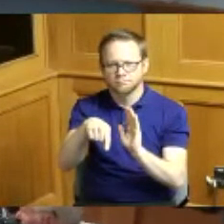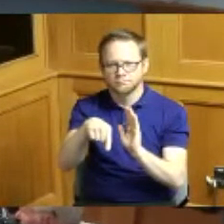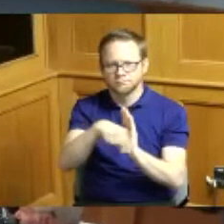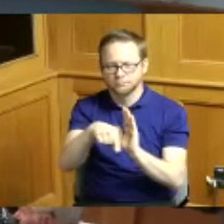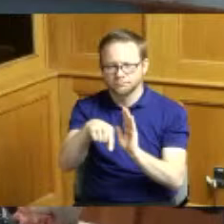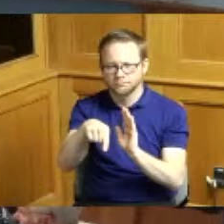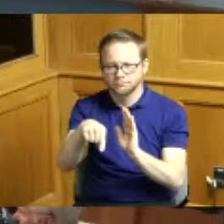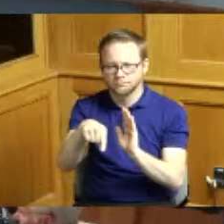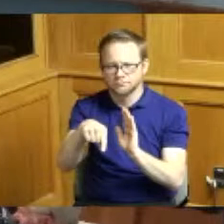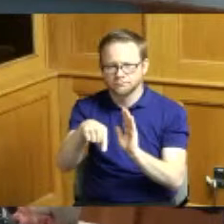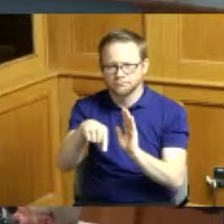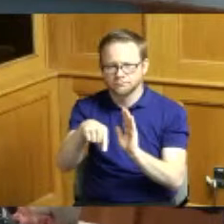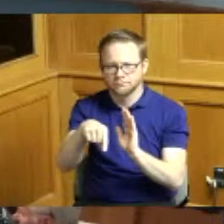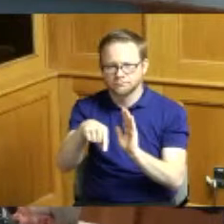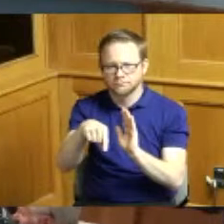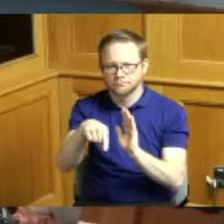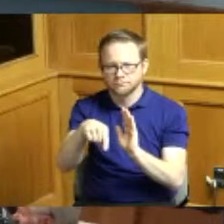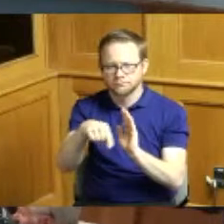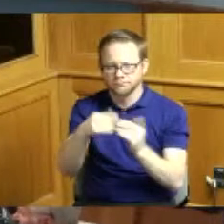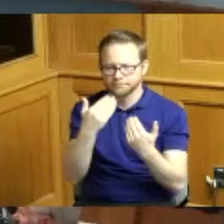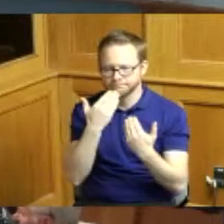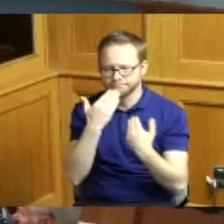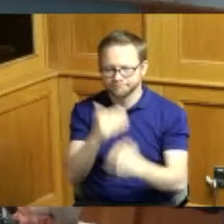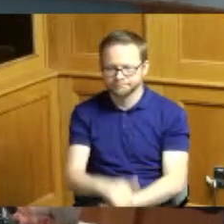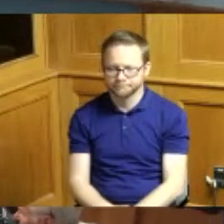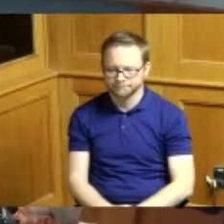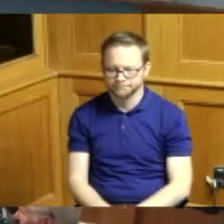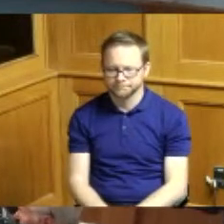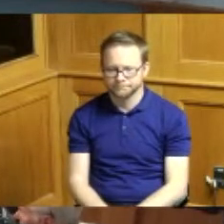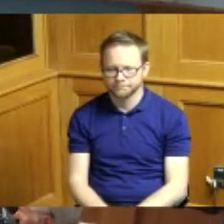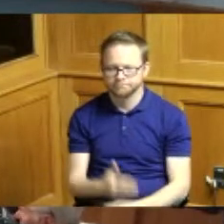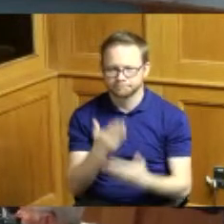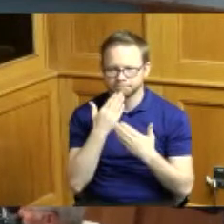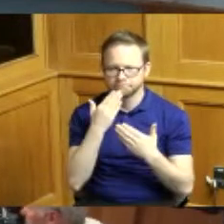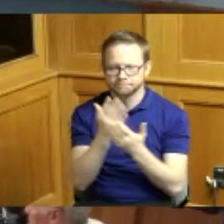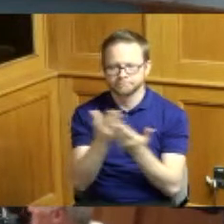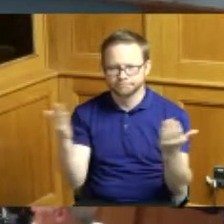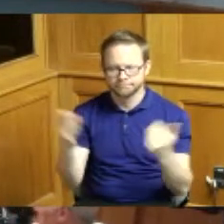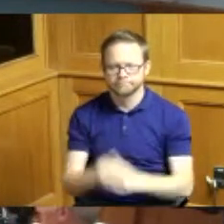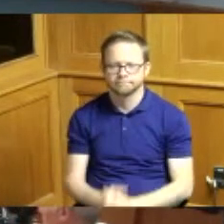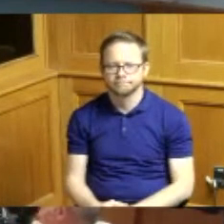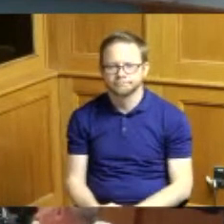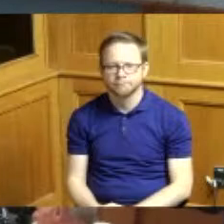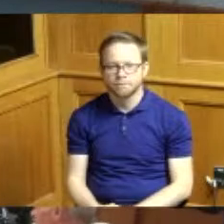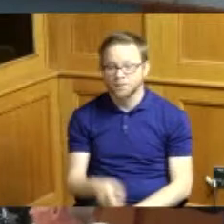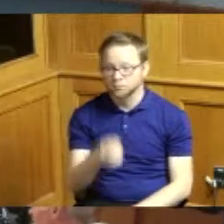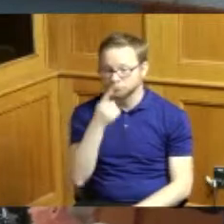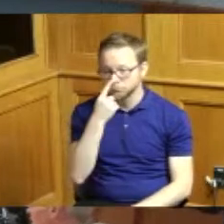four thank you thank you so much if you could please stand for the pledge of